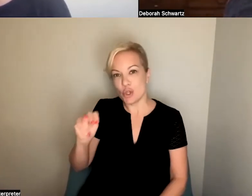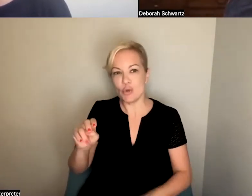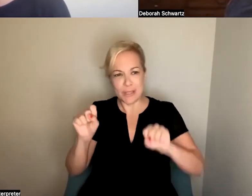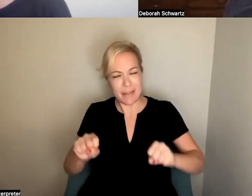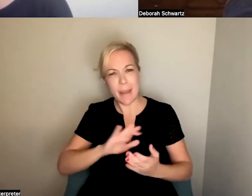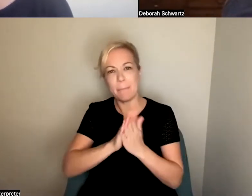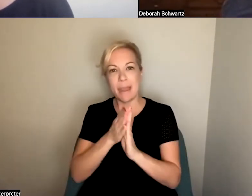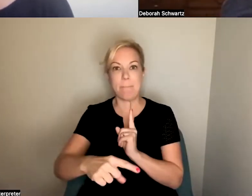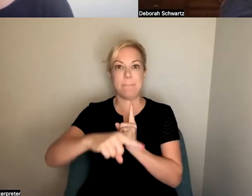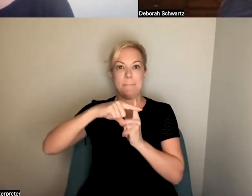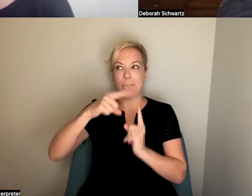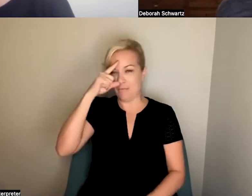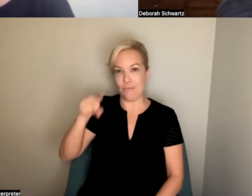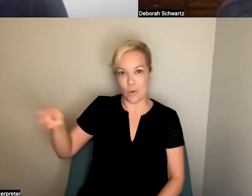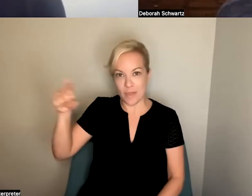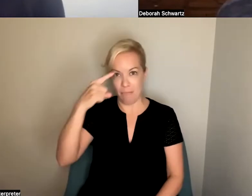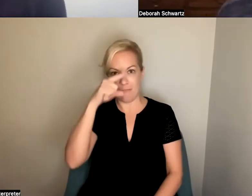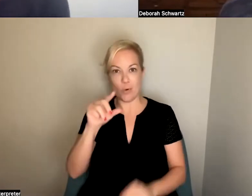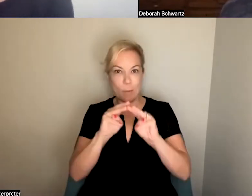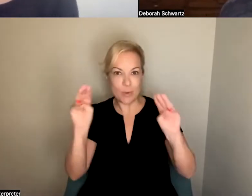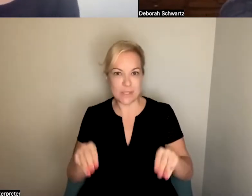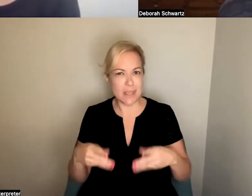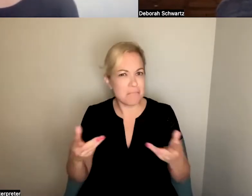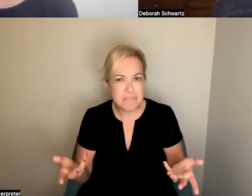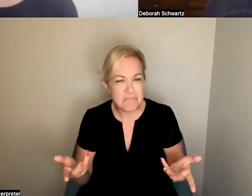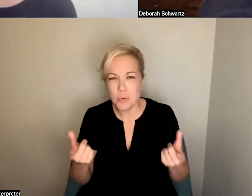Yeah, it's a good